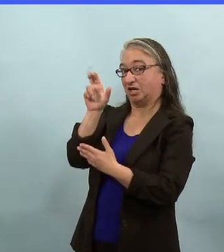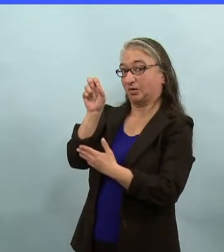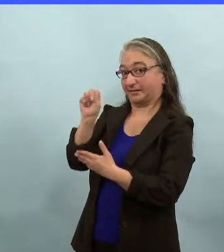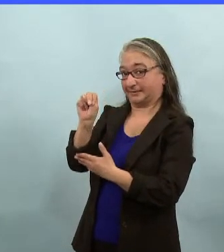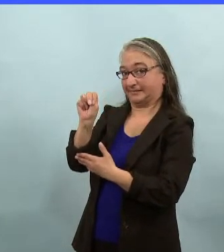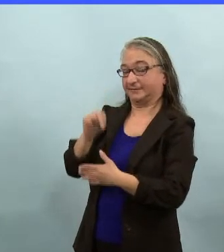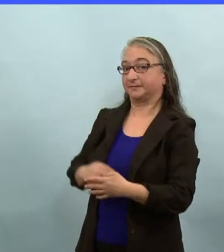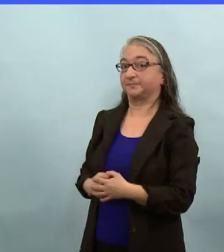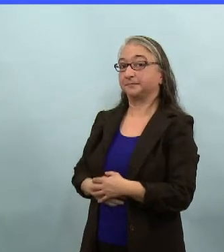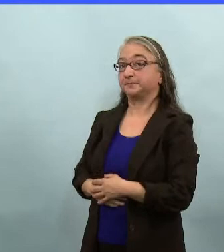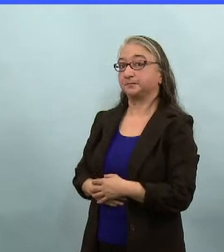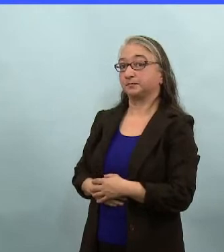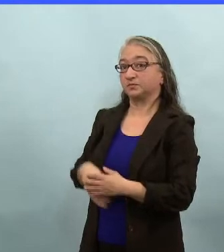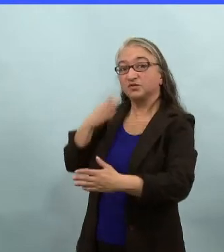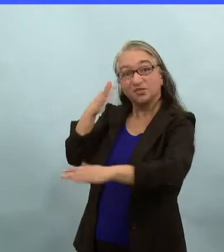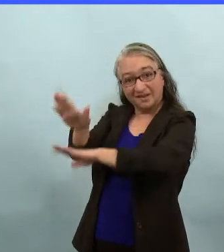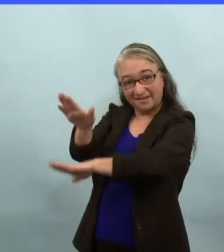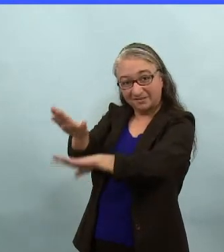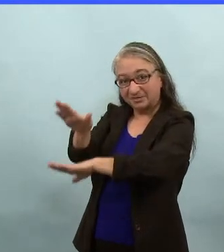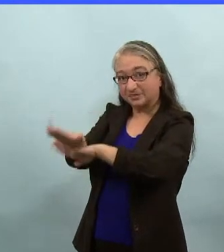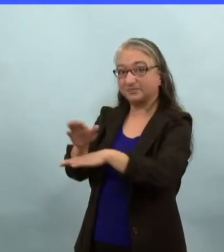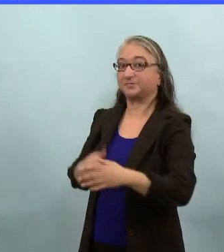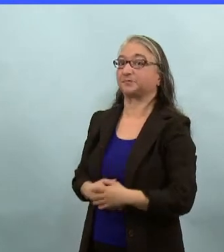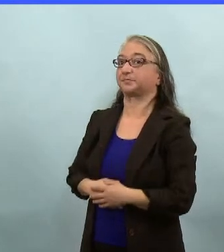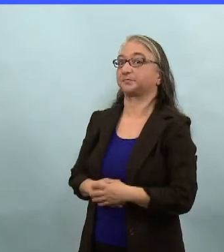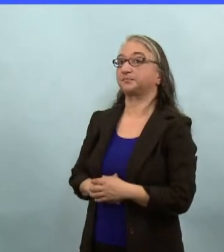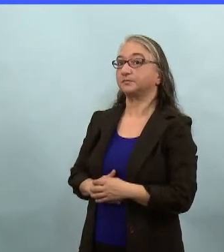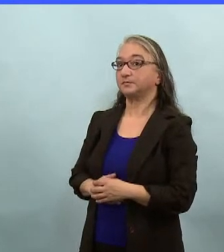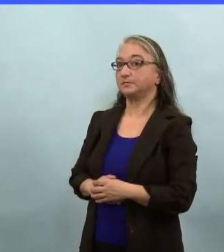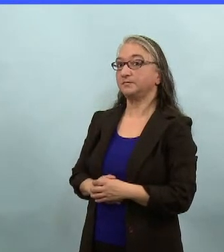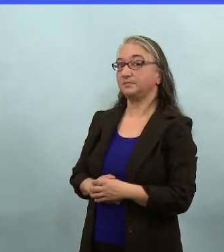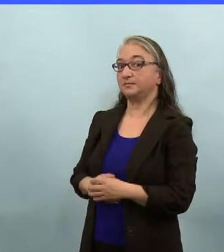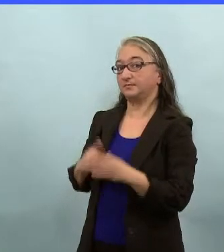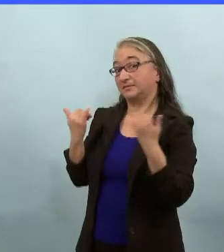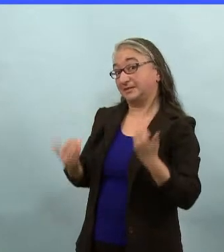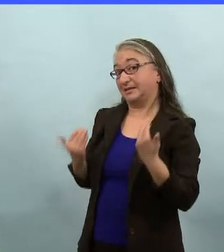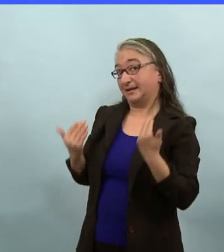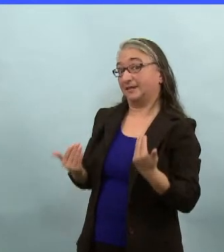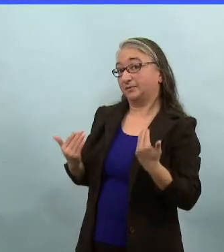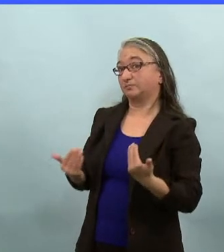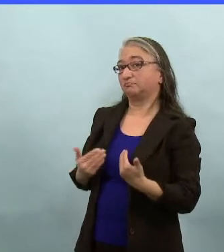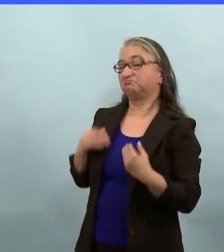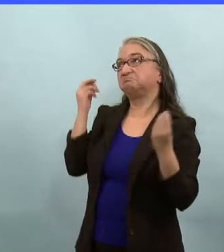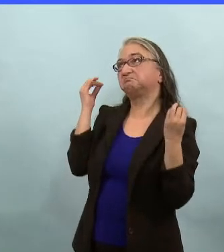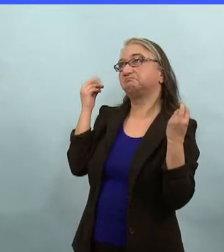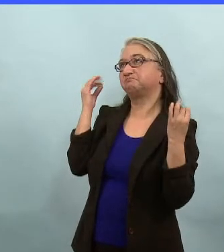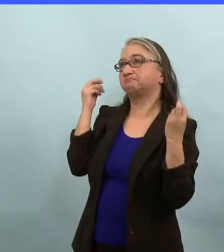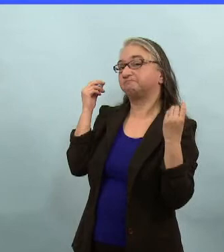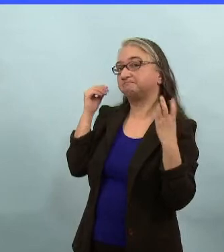uh just getting back to uh talking about um thinking about long-term management uh you